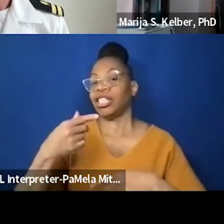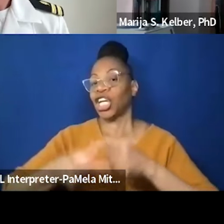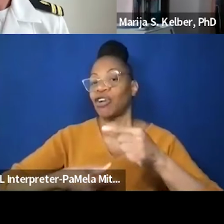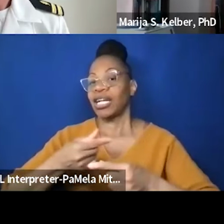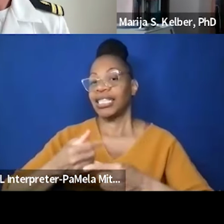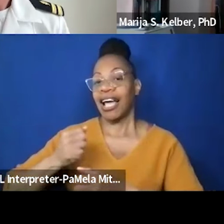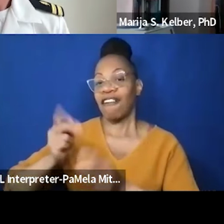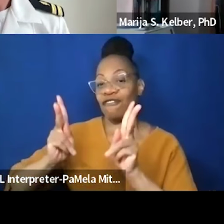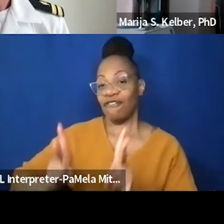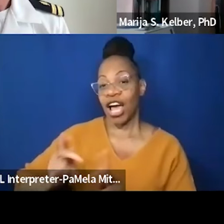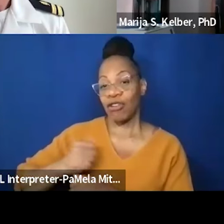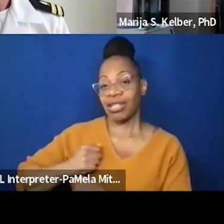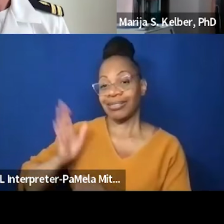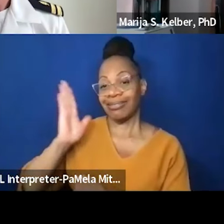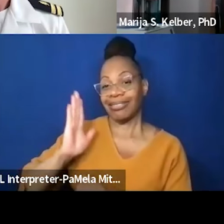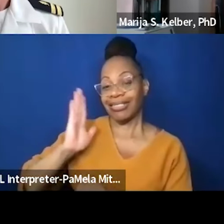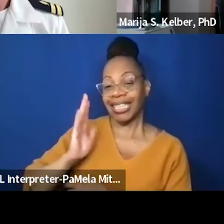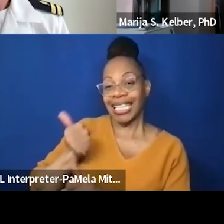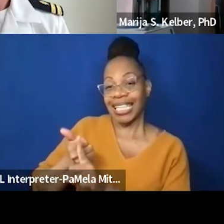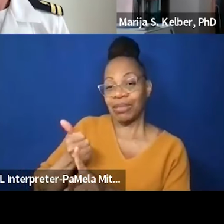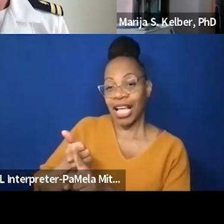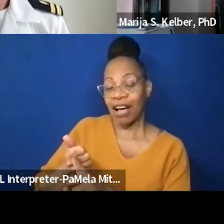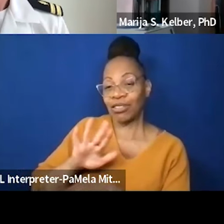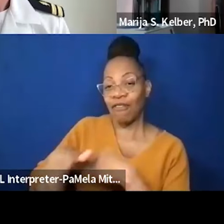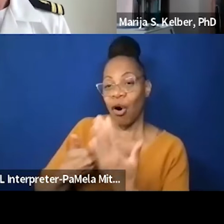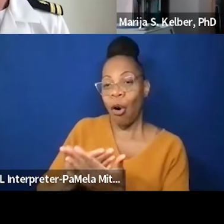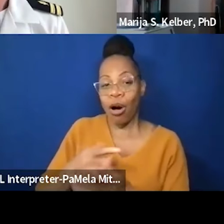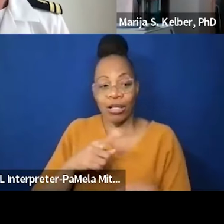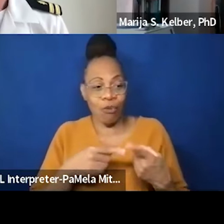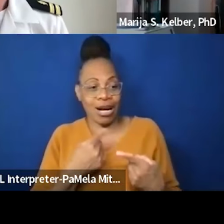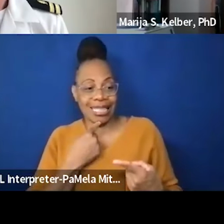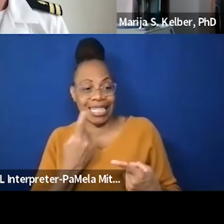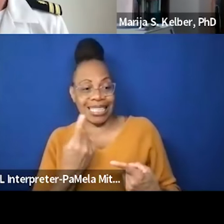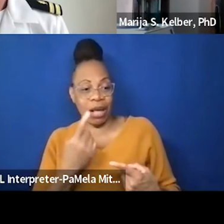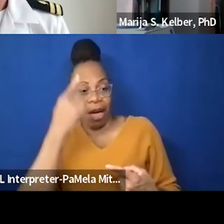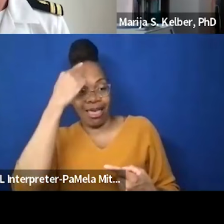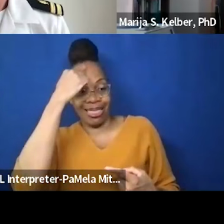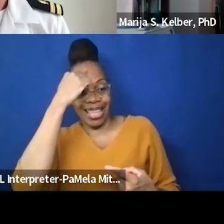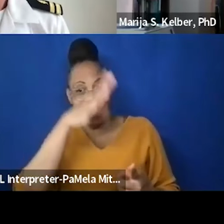because whenever I say something, you're going to think of a veteran that is the exception to this particular rule.